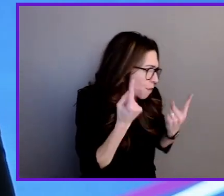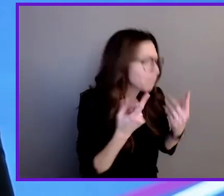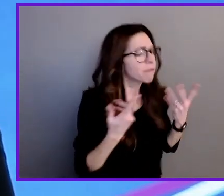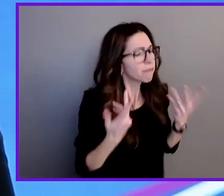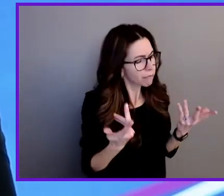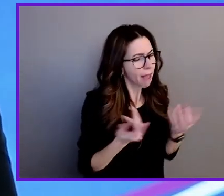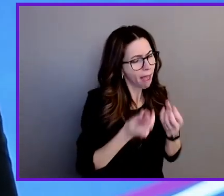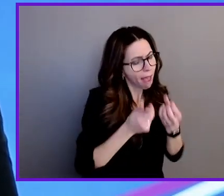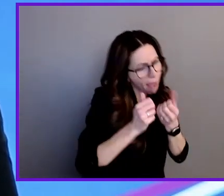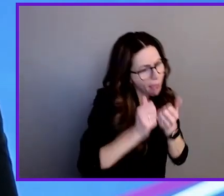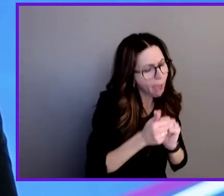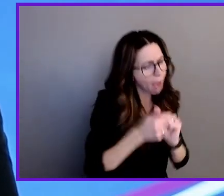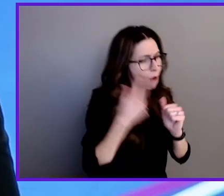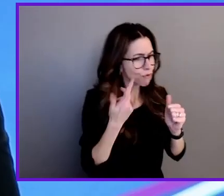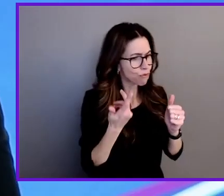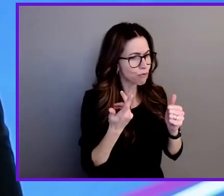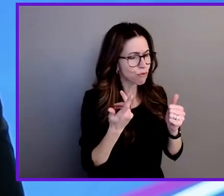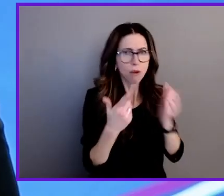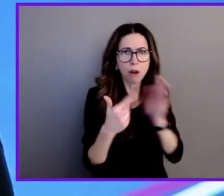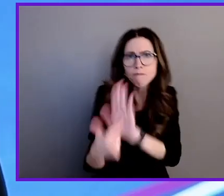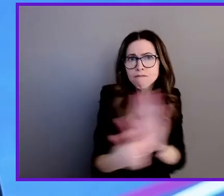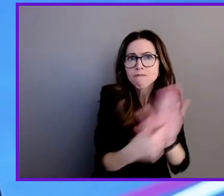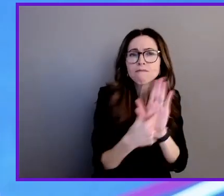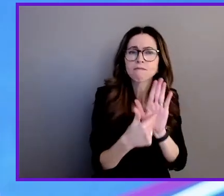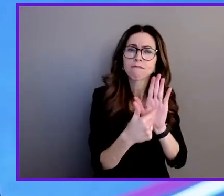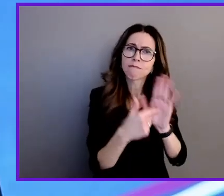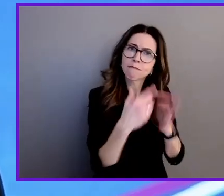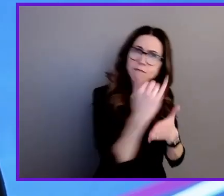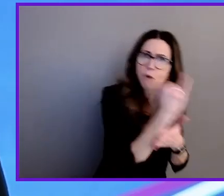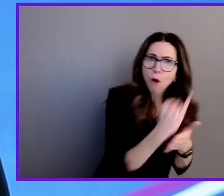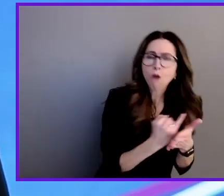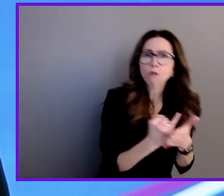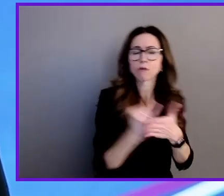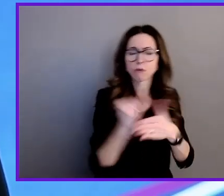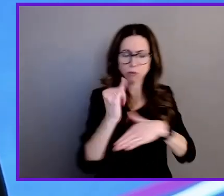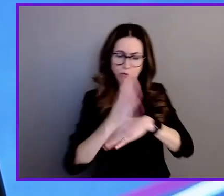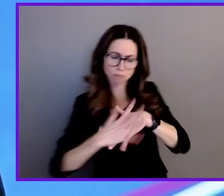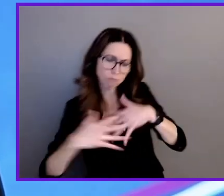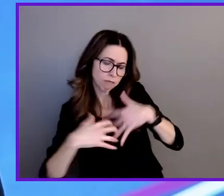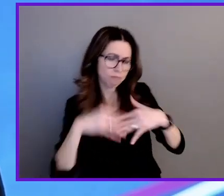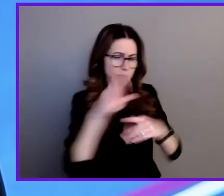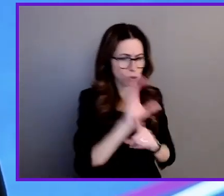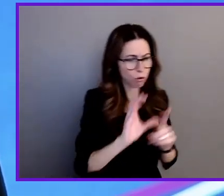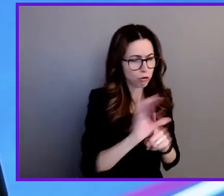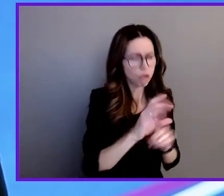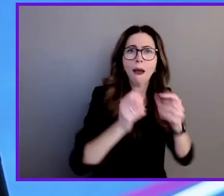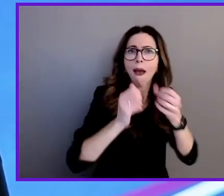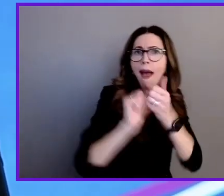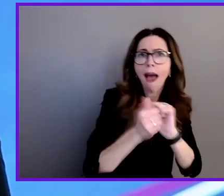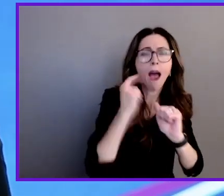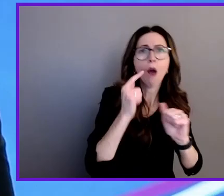and Indigenous cultures play in the role of Canadian populations. We are convinced that this research is